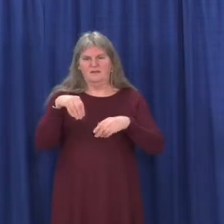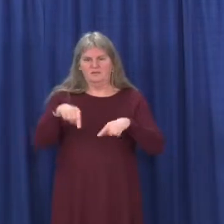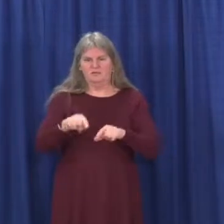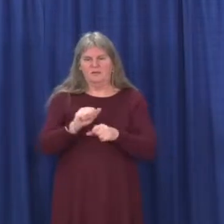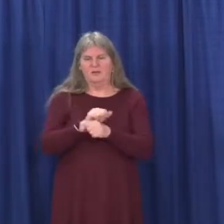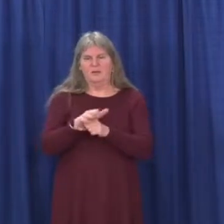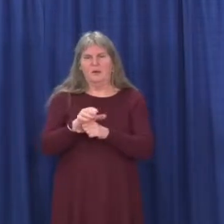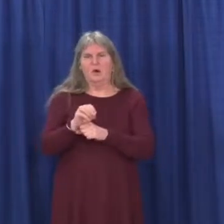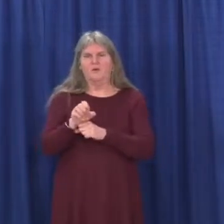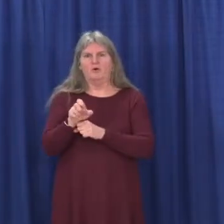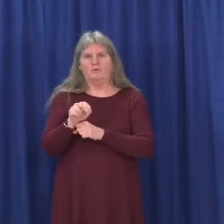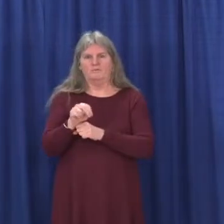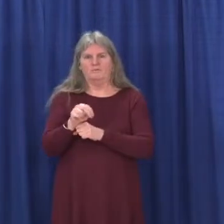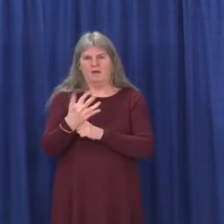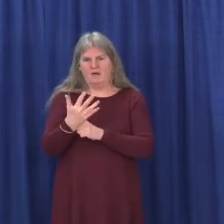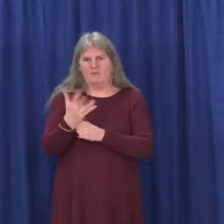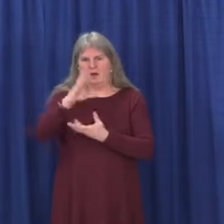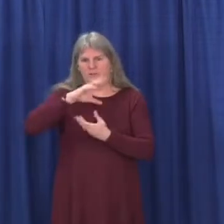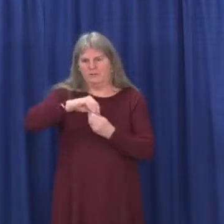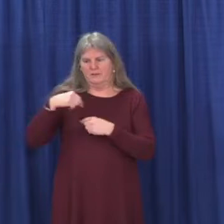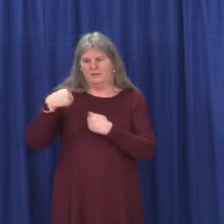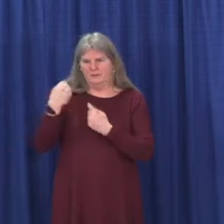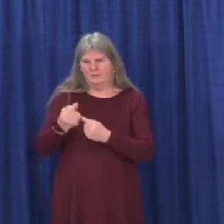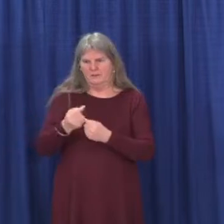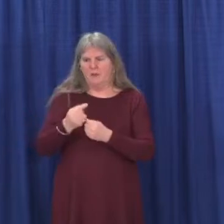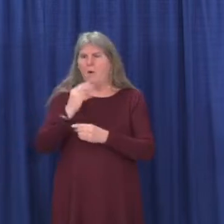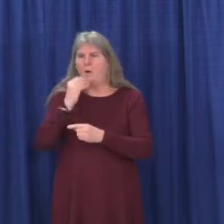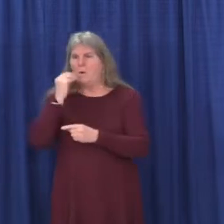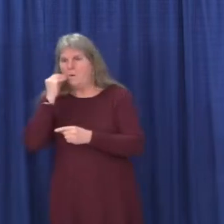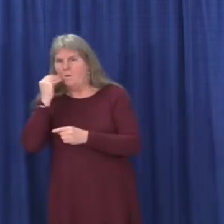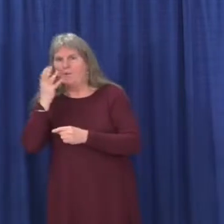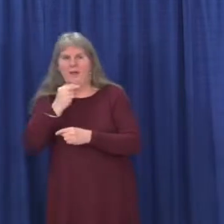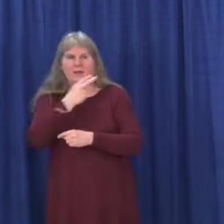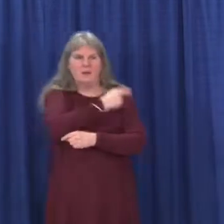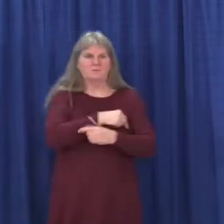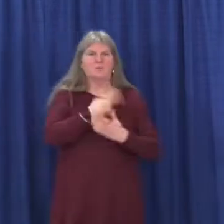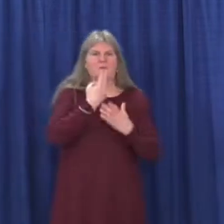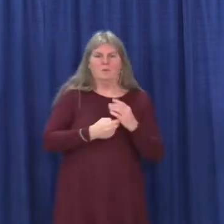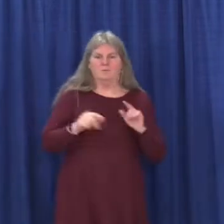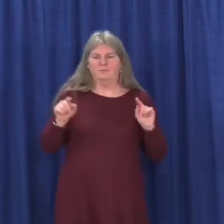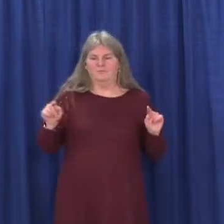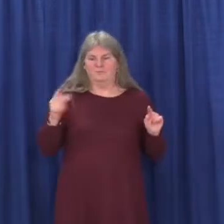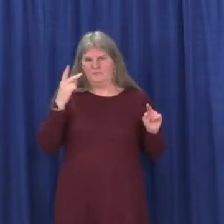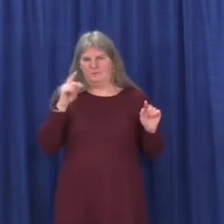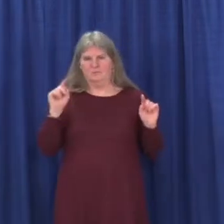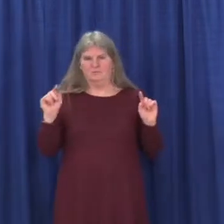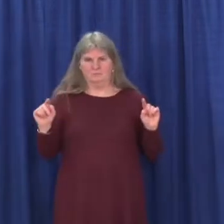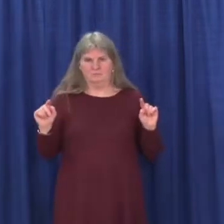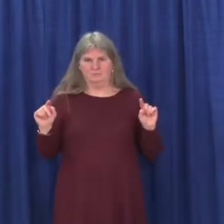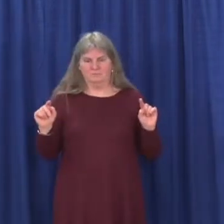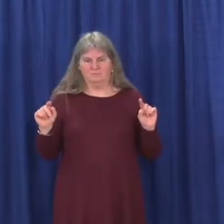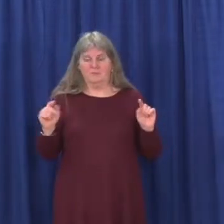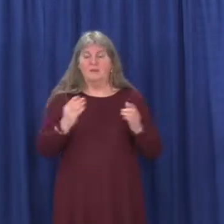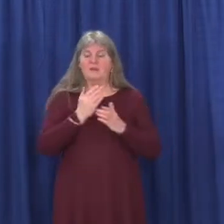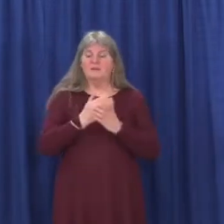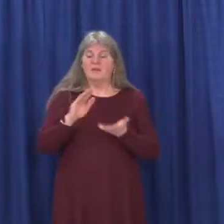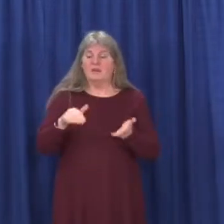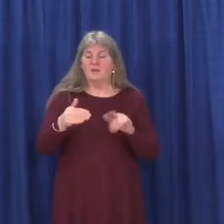We have seen deaths both at home and in hospital. And some of our deaths have been among people in